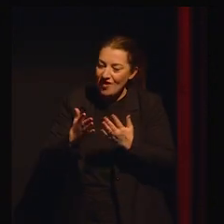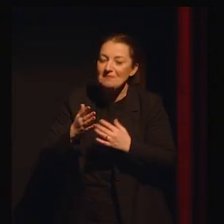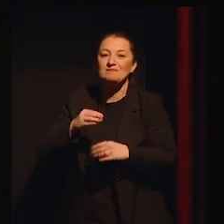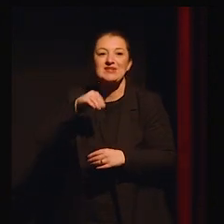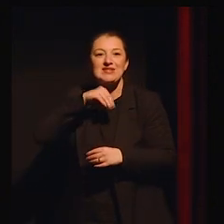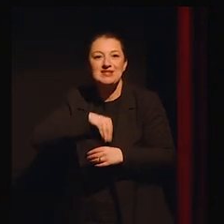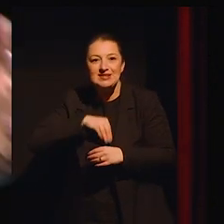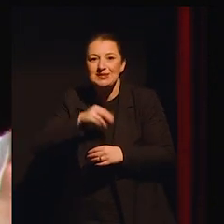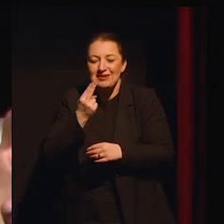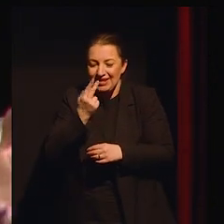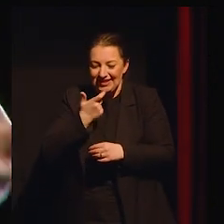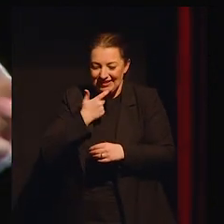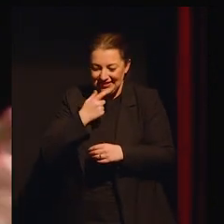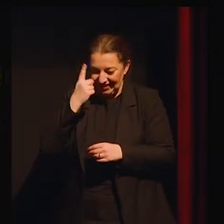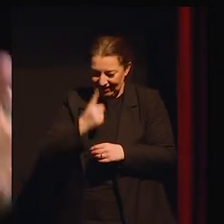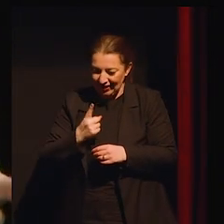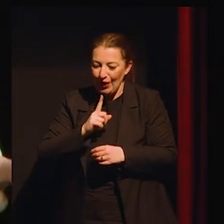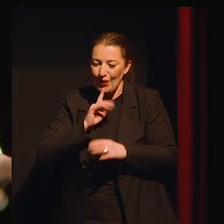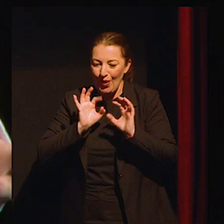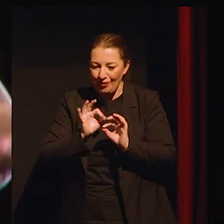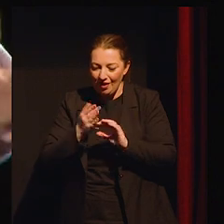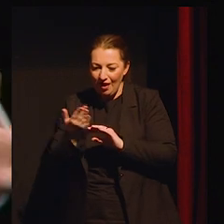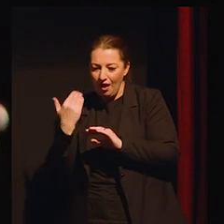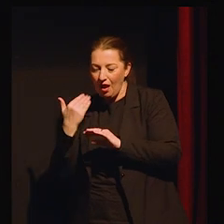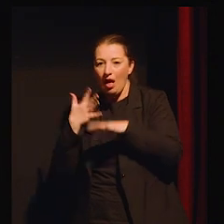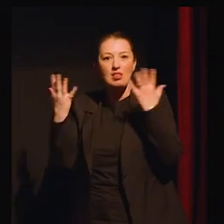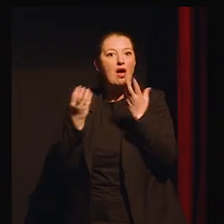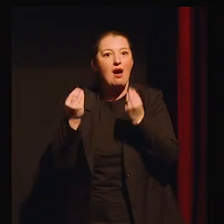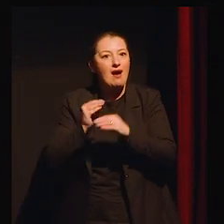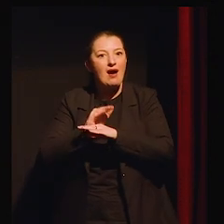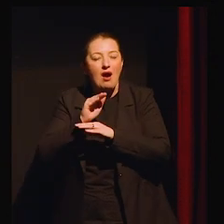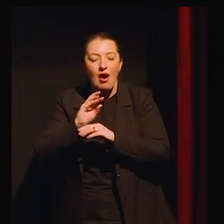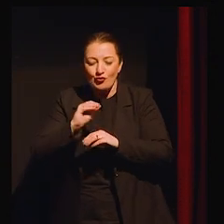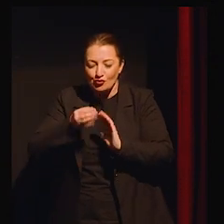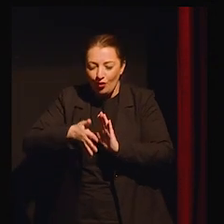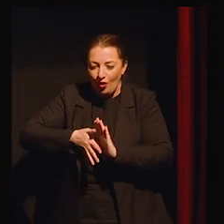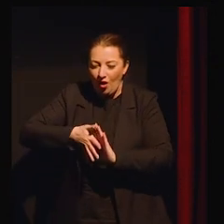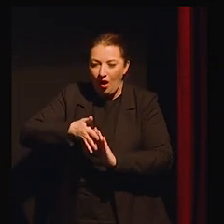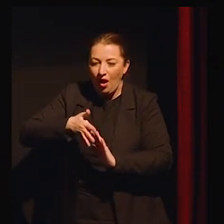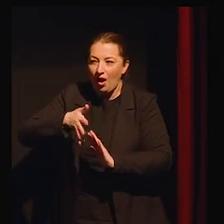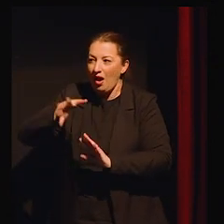I’m trying to re-remember and transform, through many ways that information, that sentiment that 7-year-old Zeynep knew very well